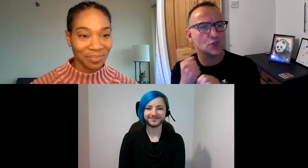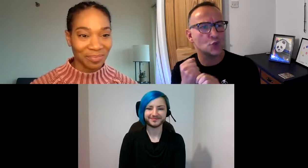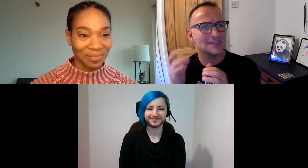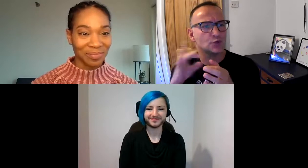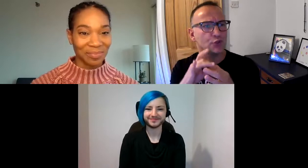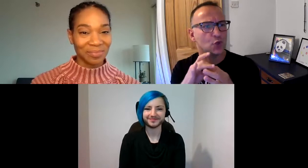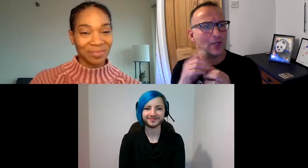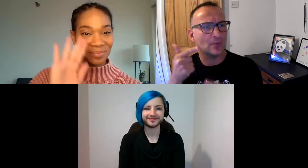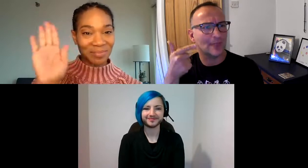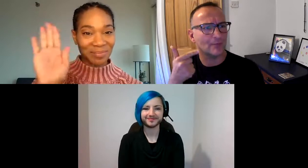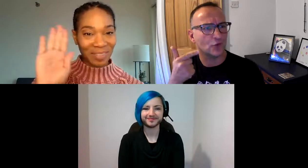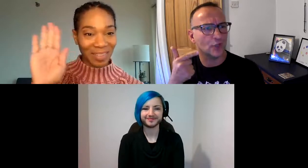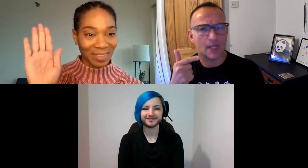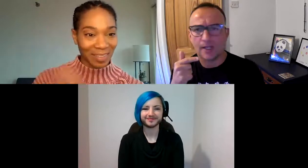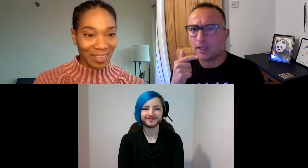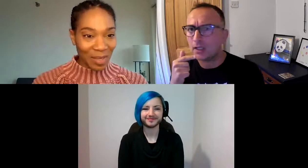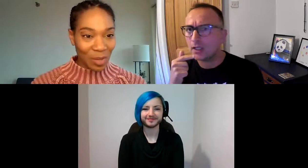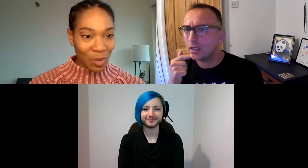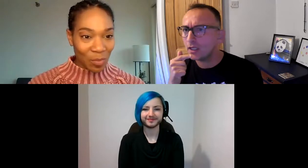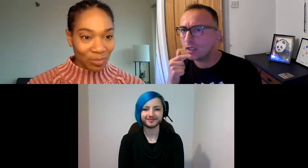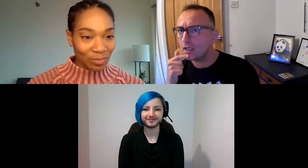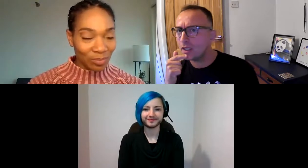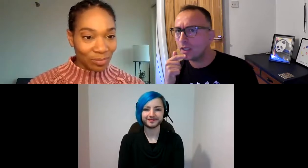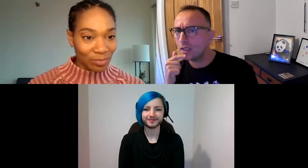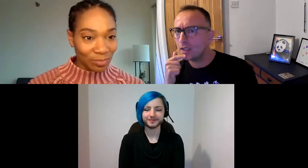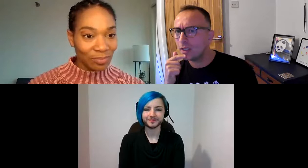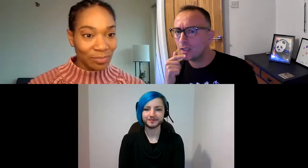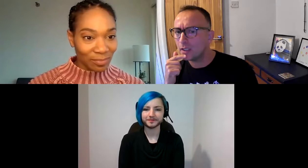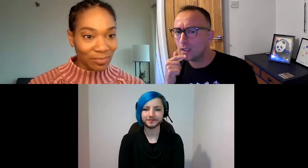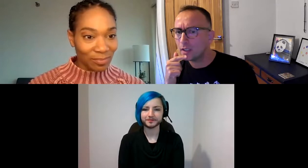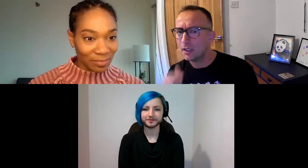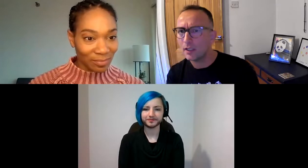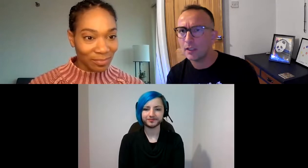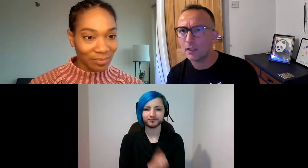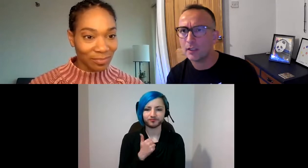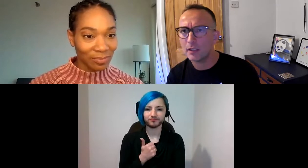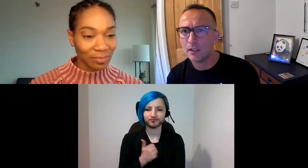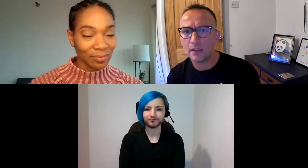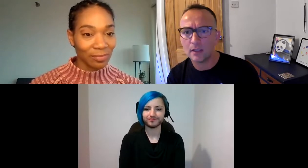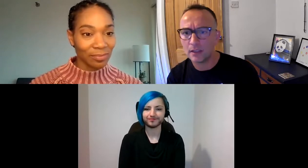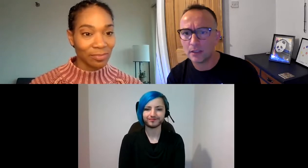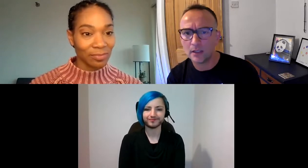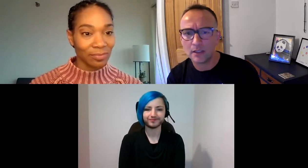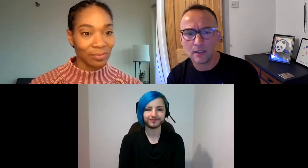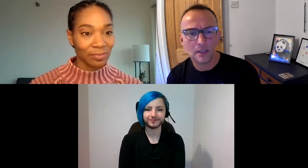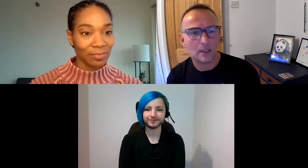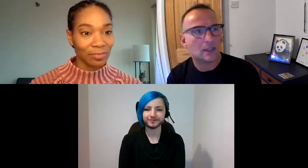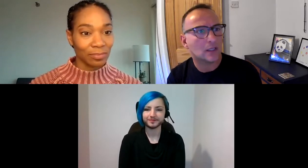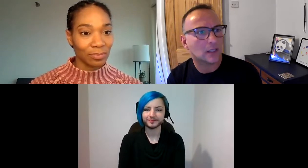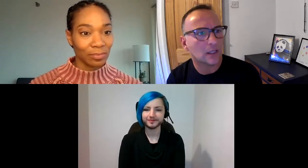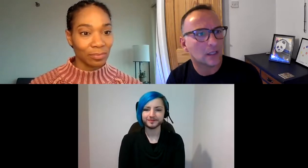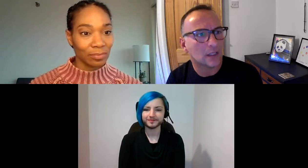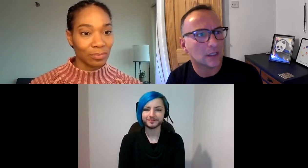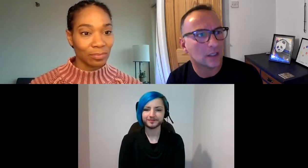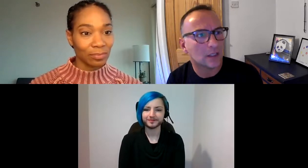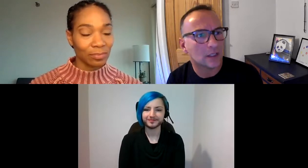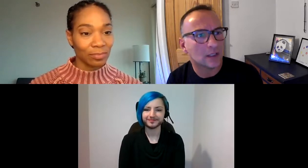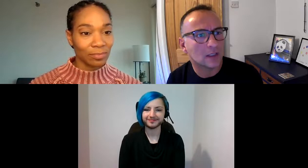trans non binary person.